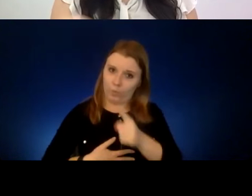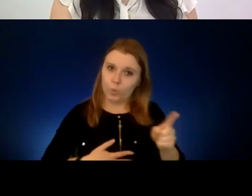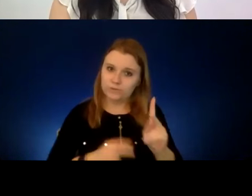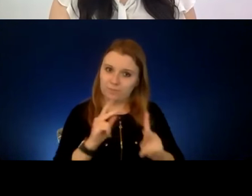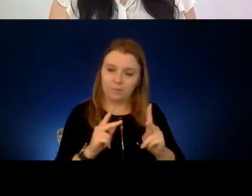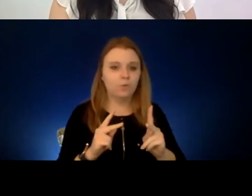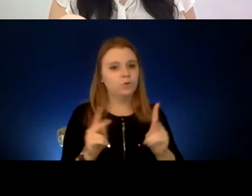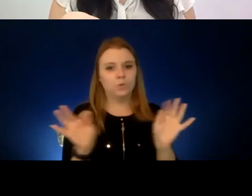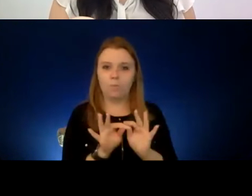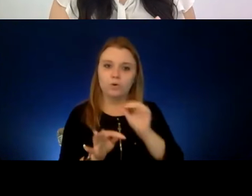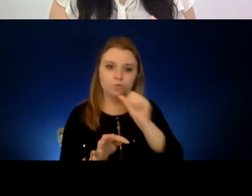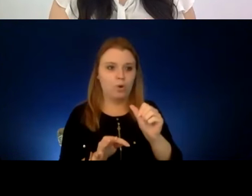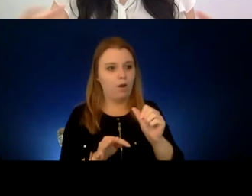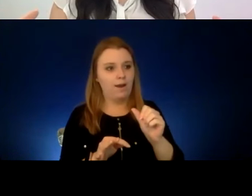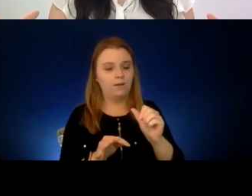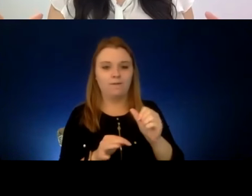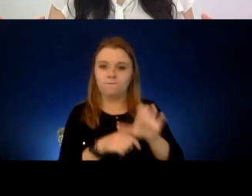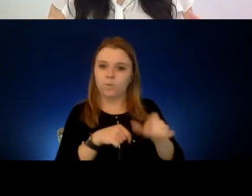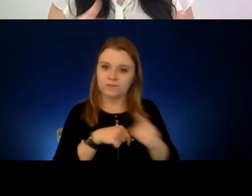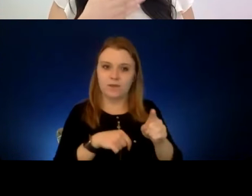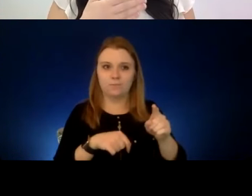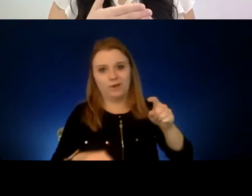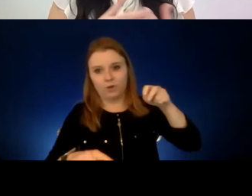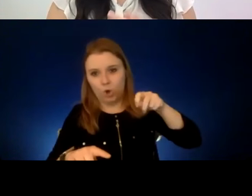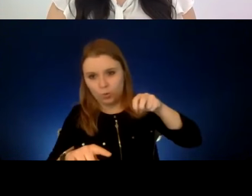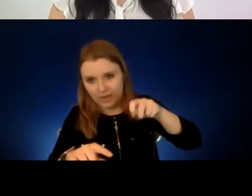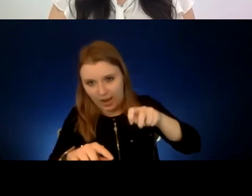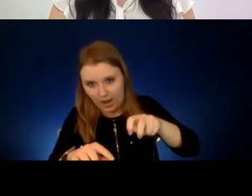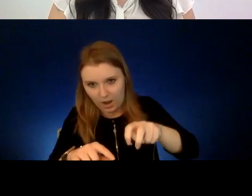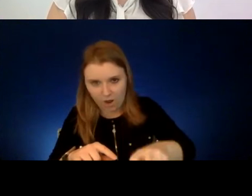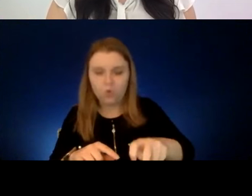at the bottom of a seating section. You wanna sit them closer to the top.